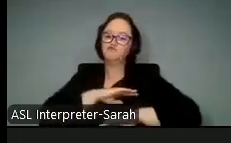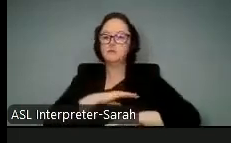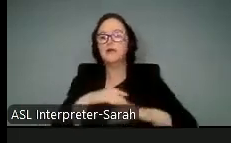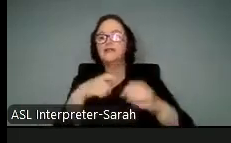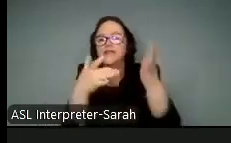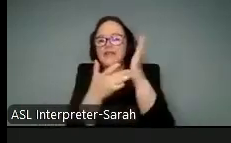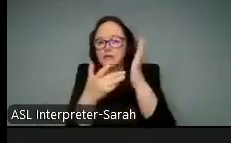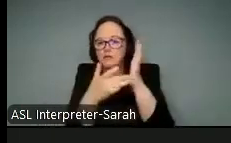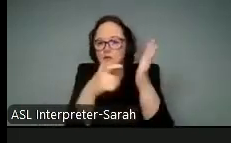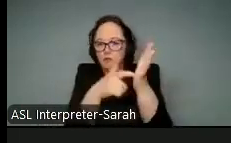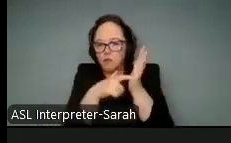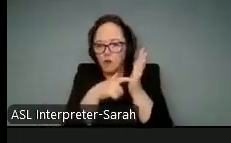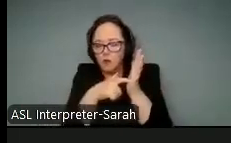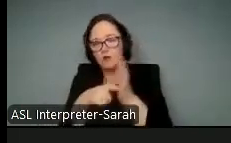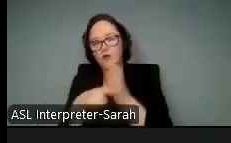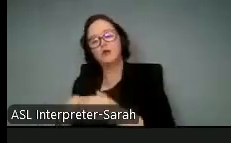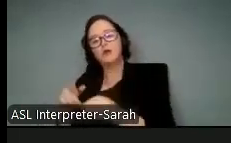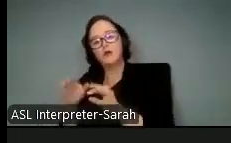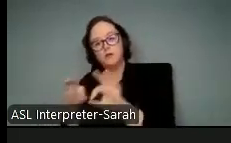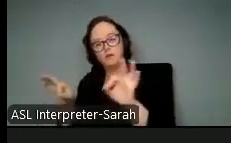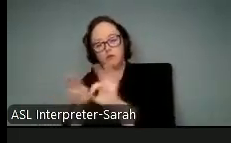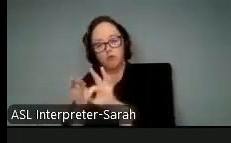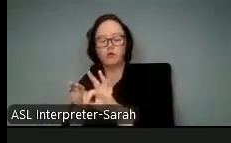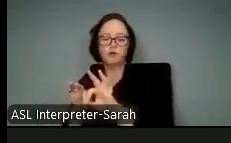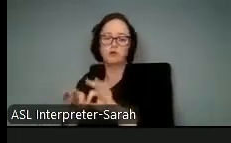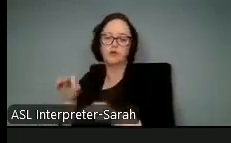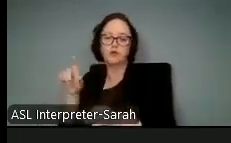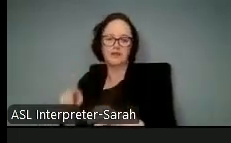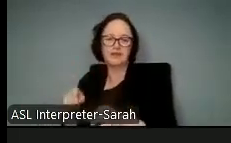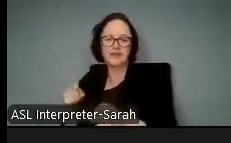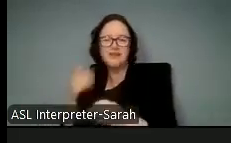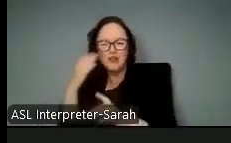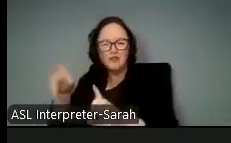Next slide. All right.